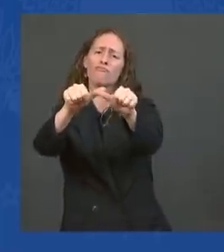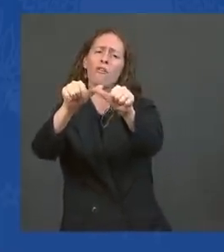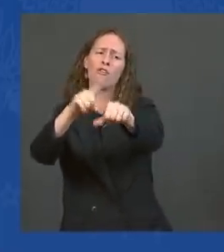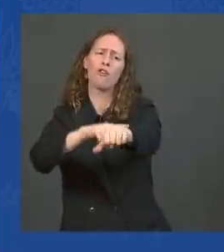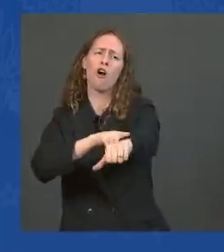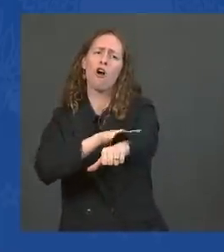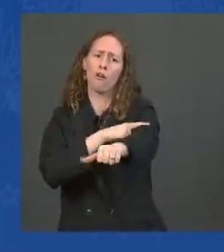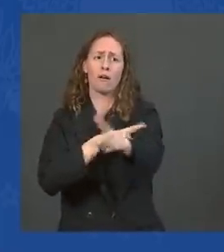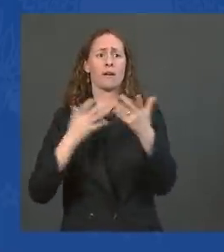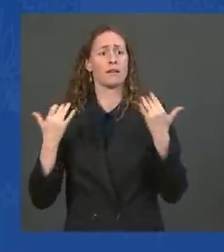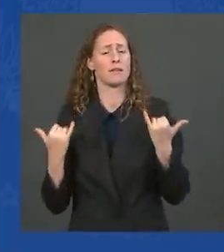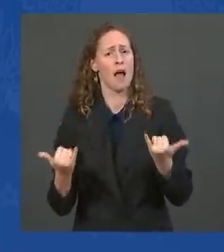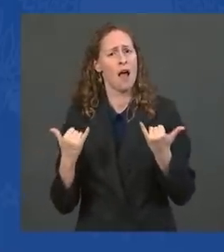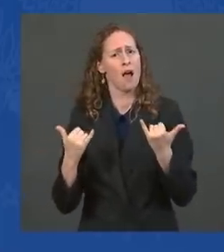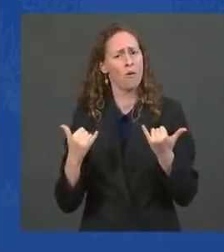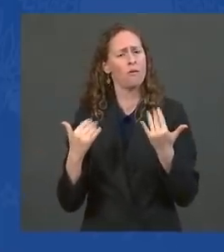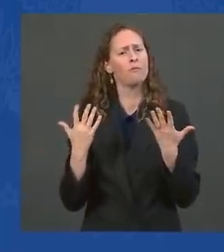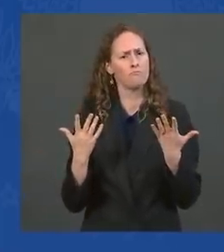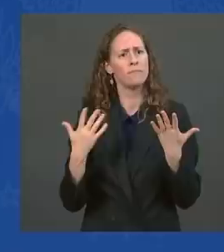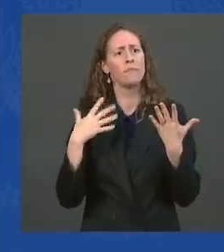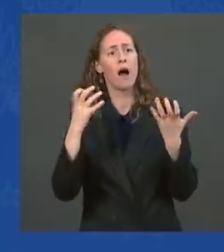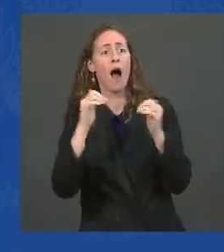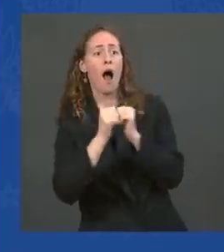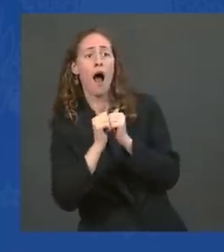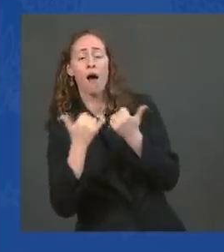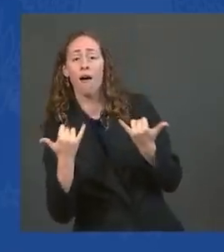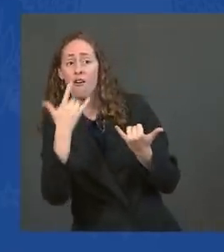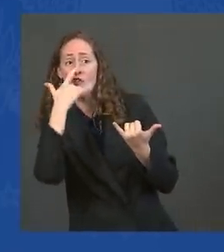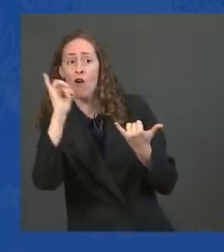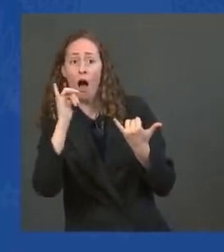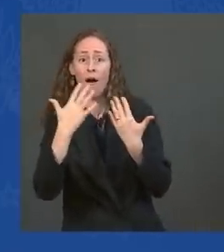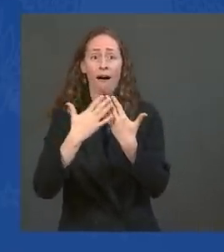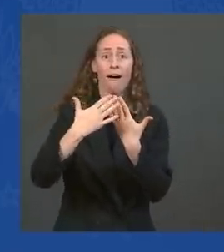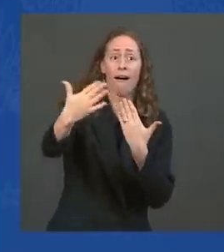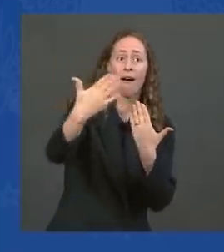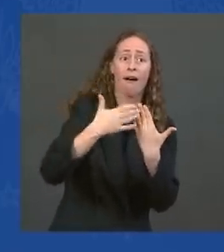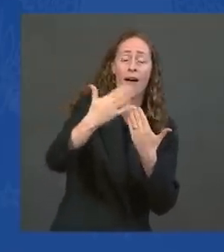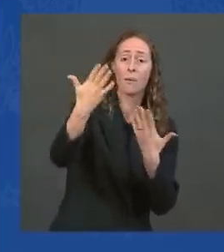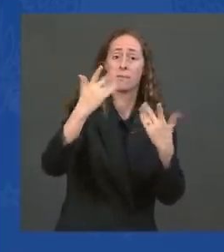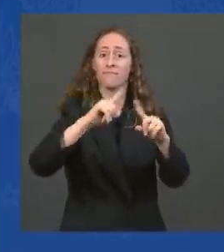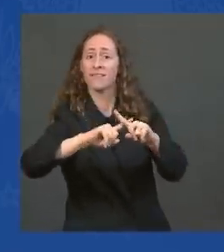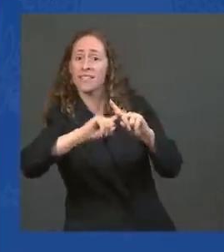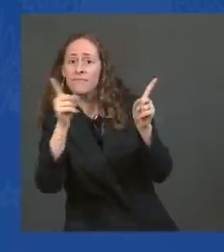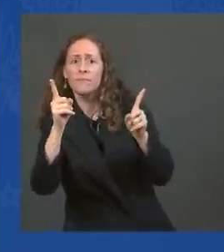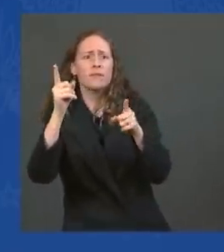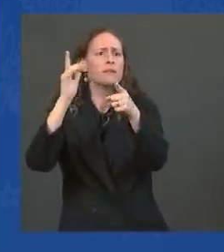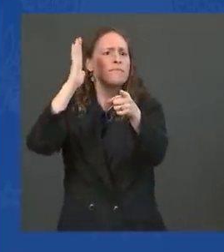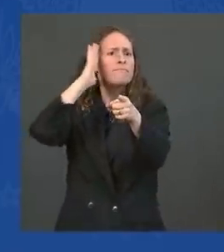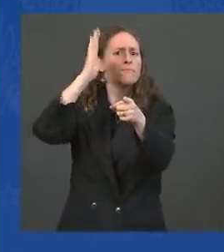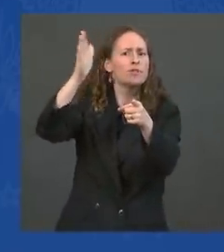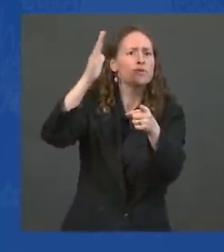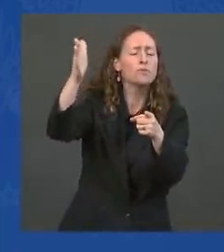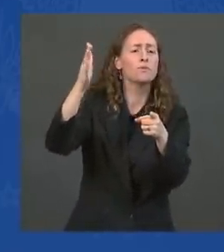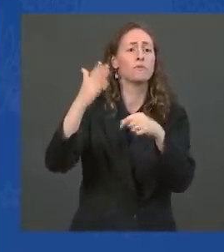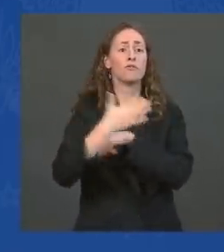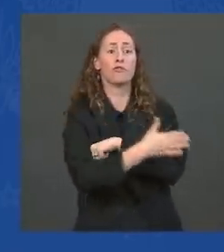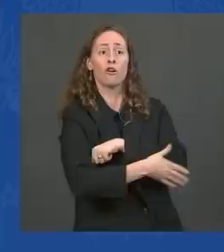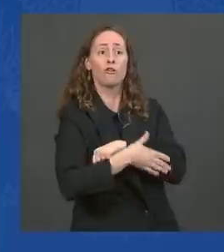and how it may evolve. Because the future of each of our nations -- and indeed the world -- depends on a free and open